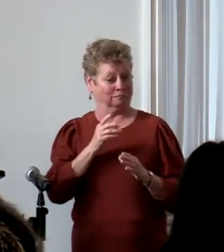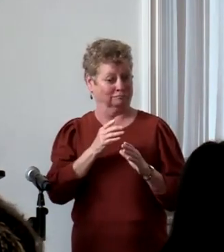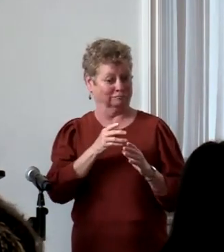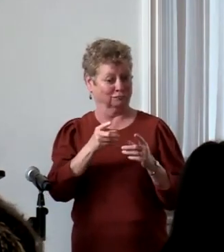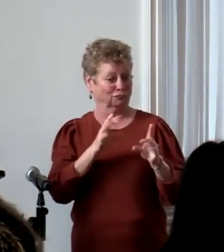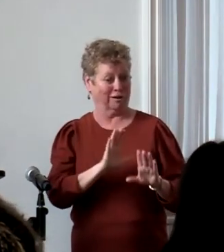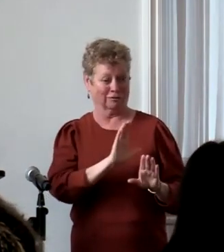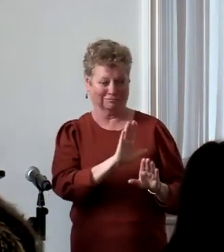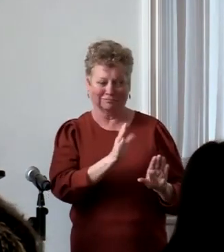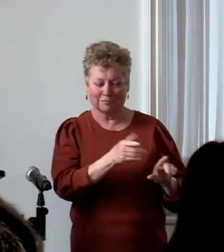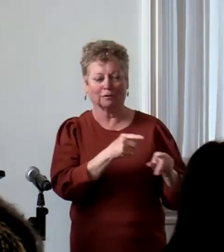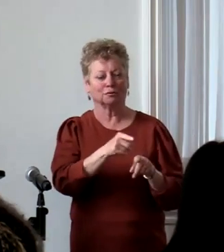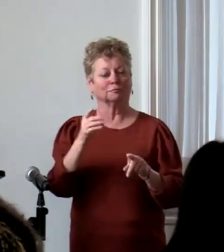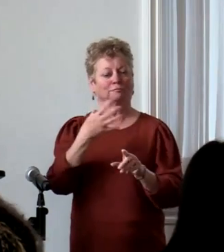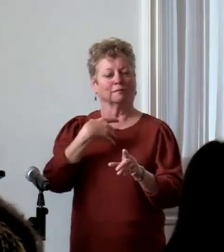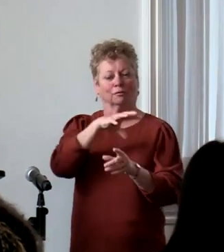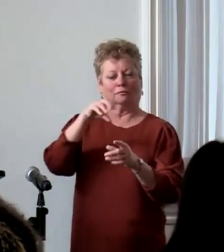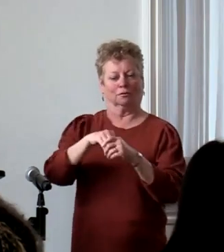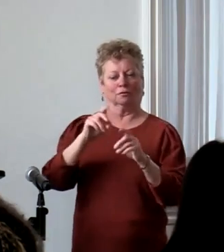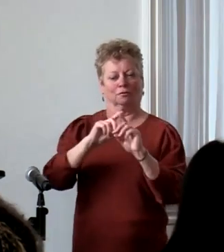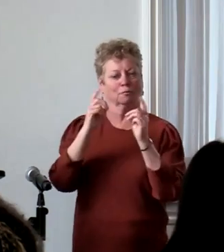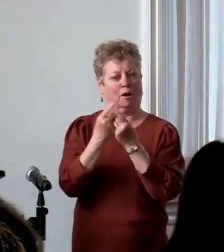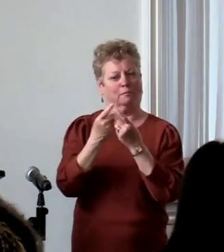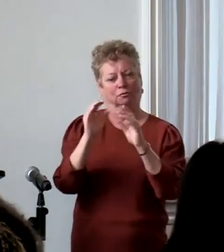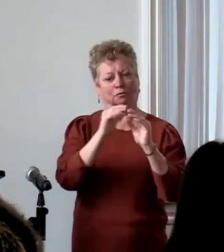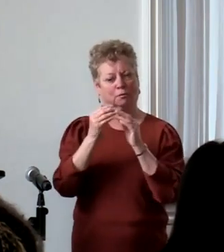Dawn was with the Department of Communities, Culture and Heritage